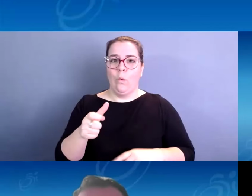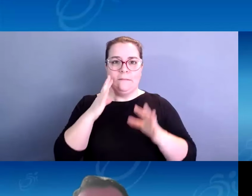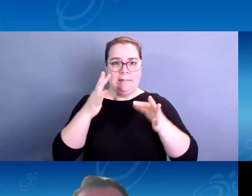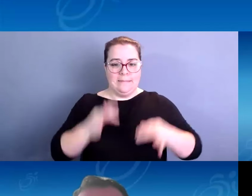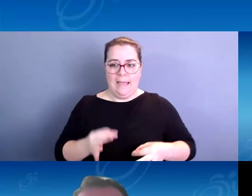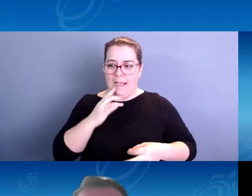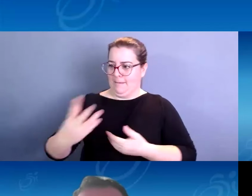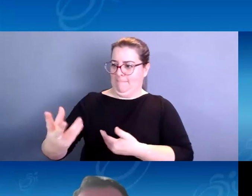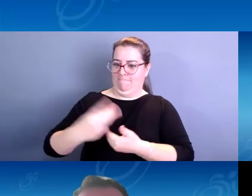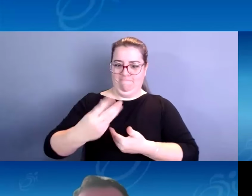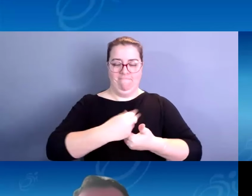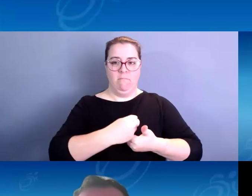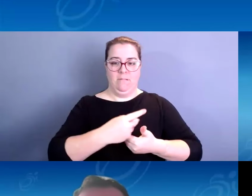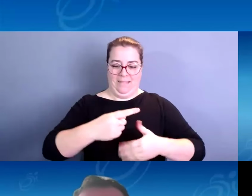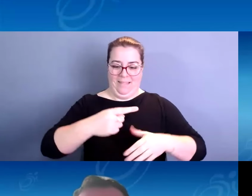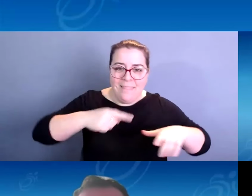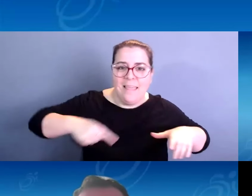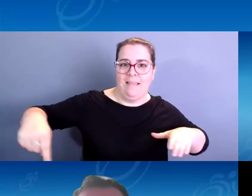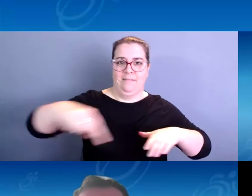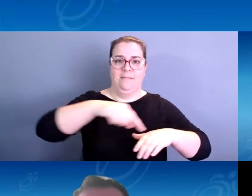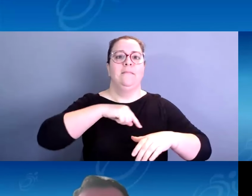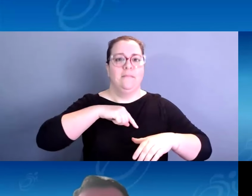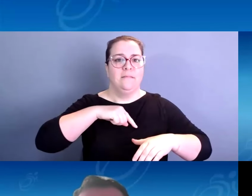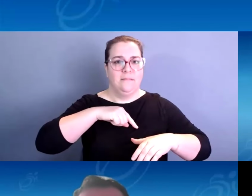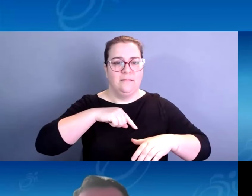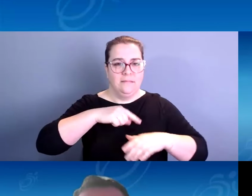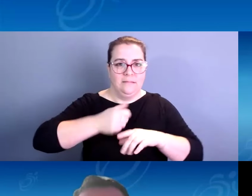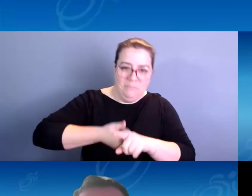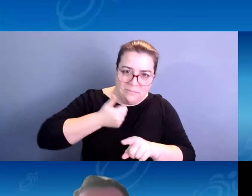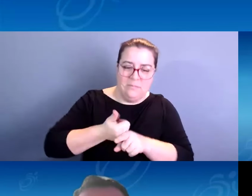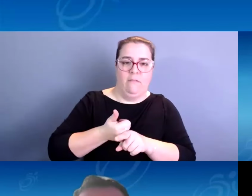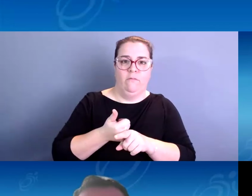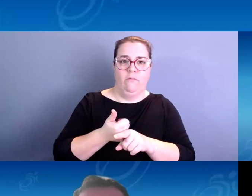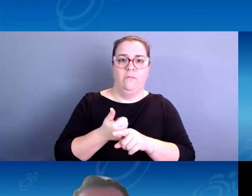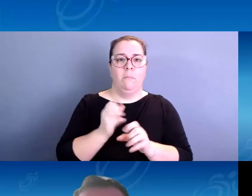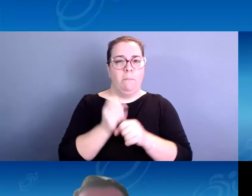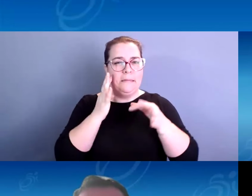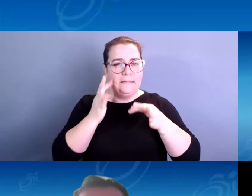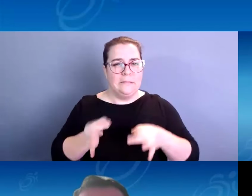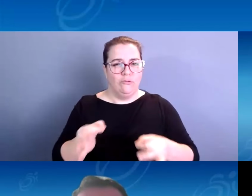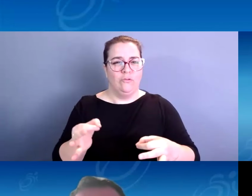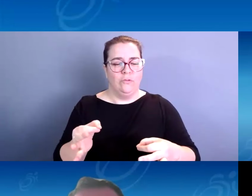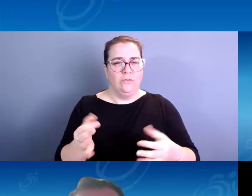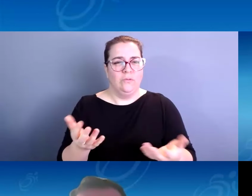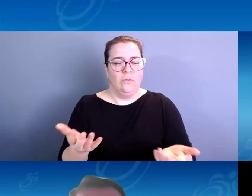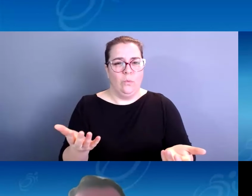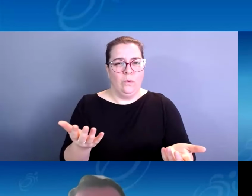by all of the people who are present at the organization. And that that ultimately can take on a life of its own.